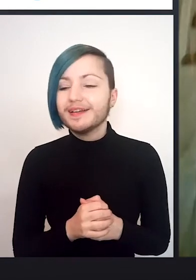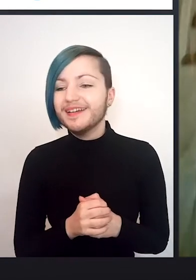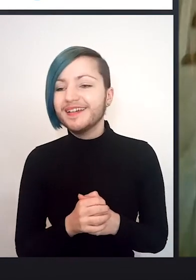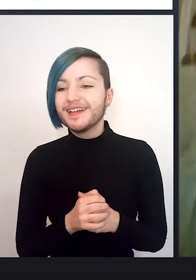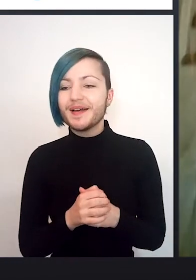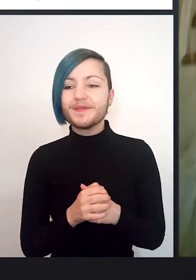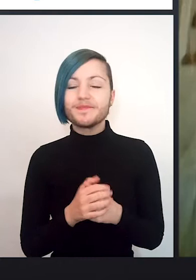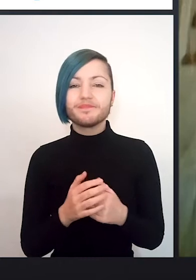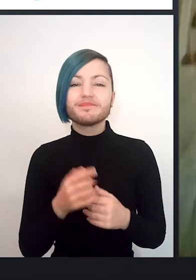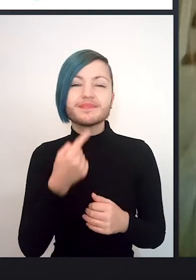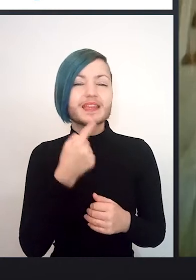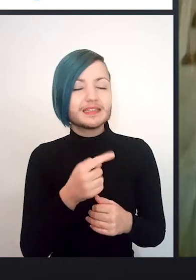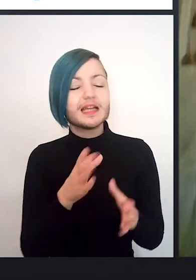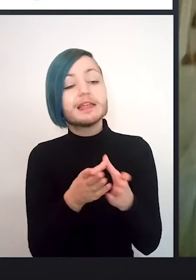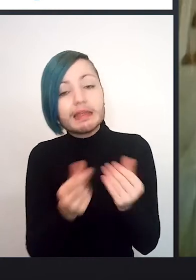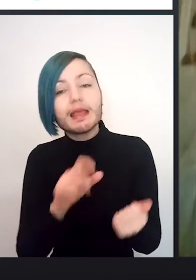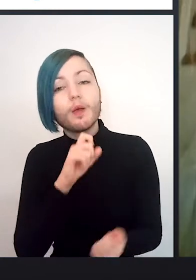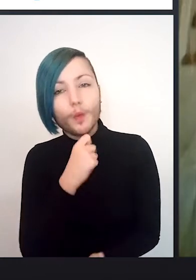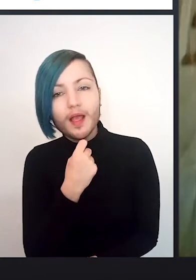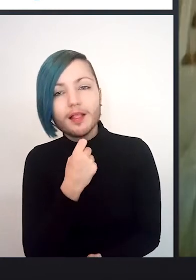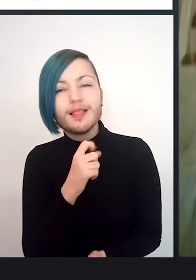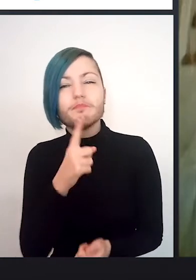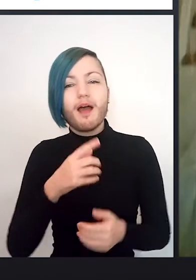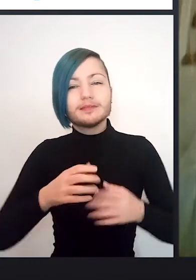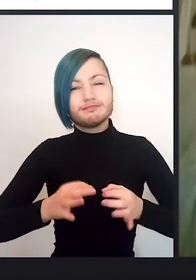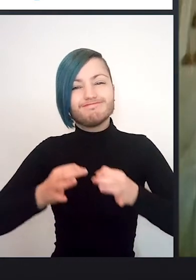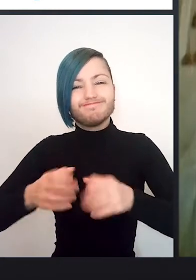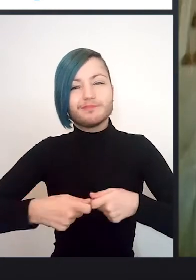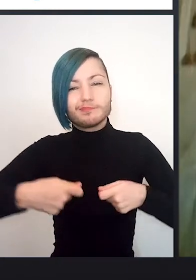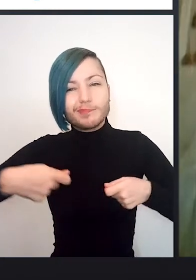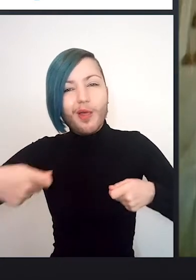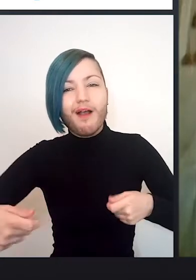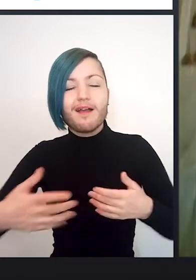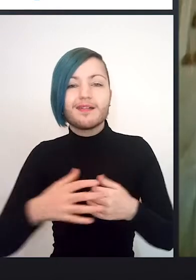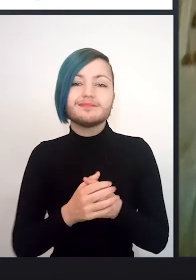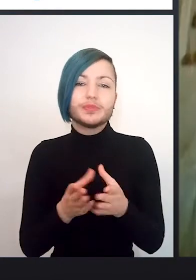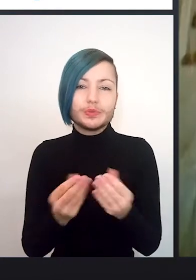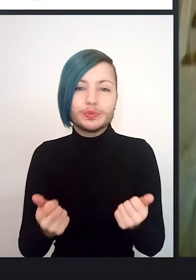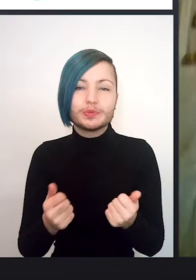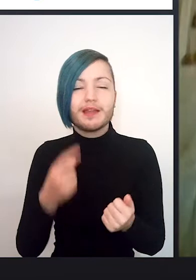It'll heal by itself, but it'll take longer and there's gonna be obviously some pain.